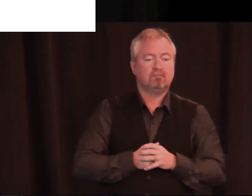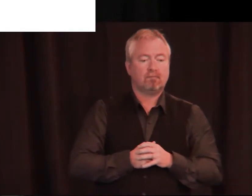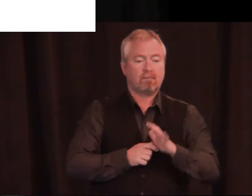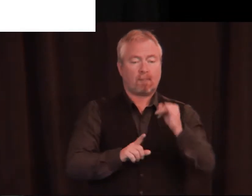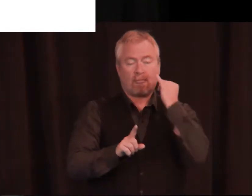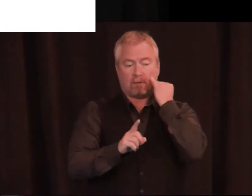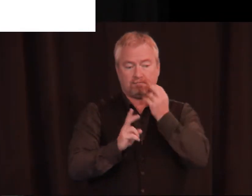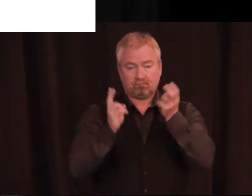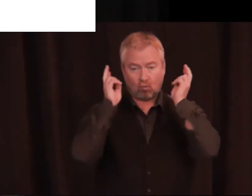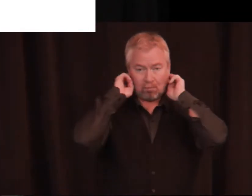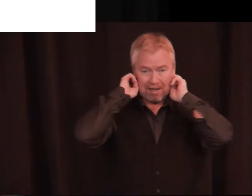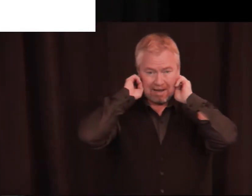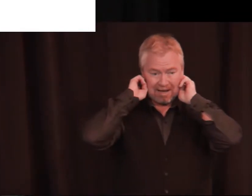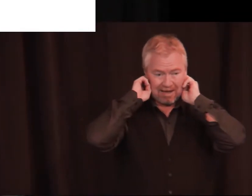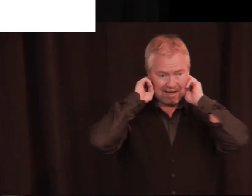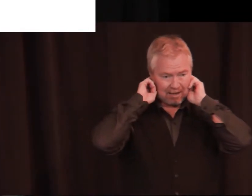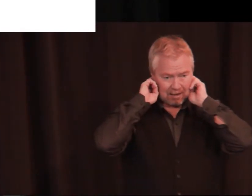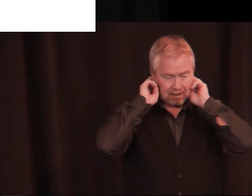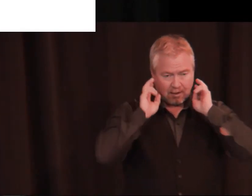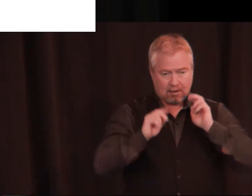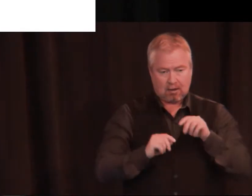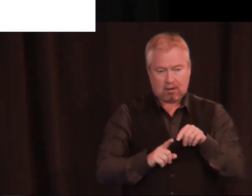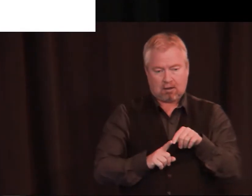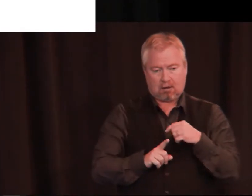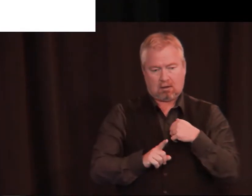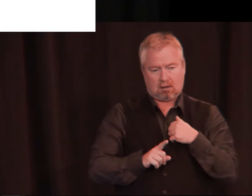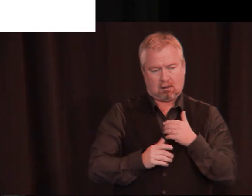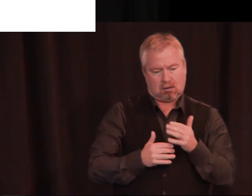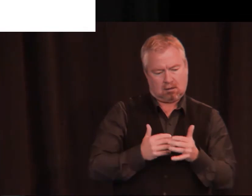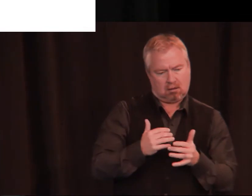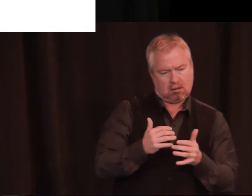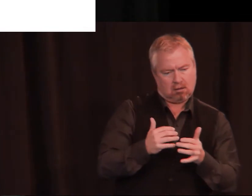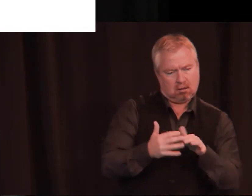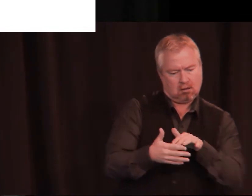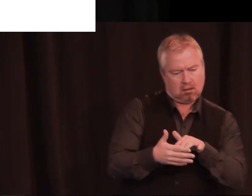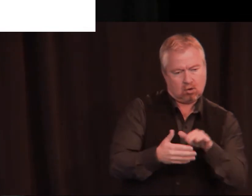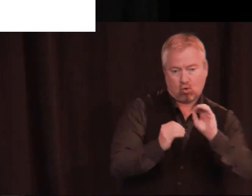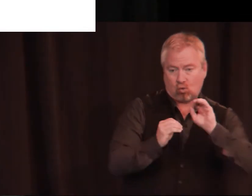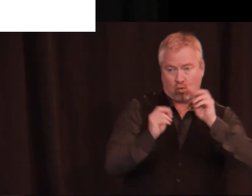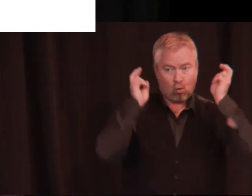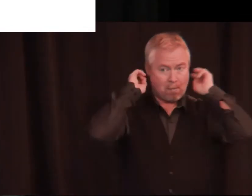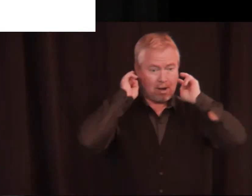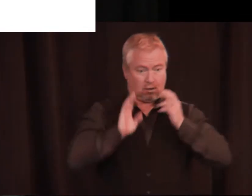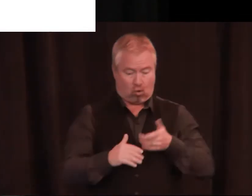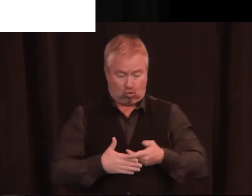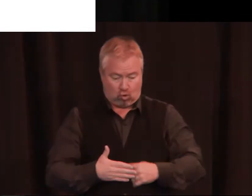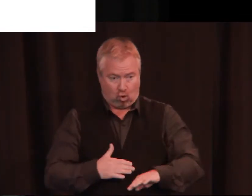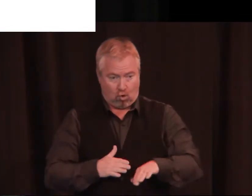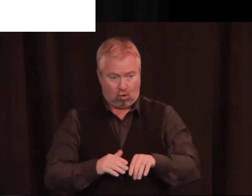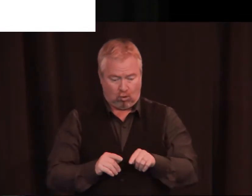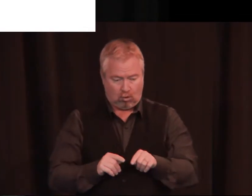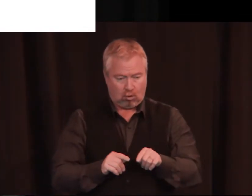that got their implants as the study went on, which did happen, we only included their data prior to implantation.